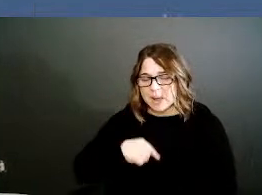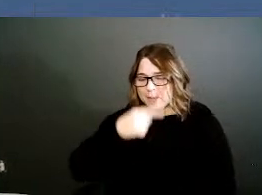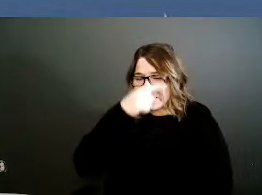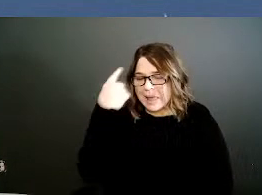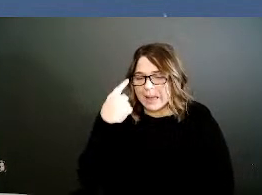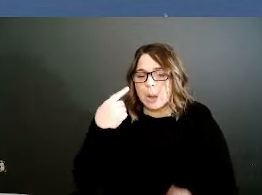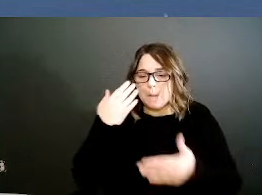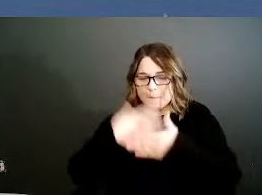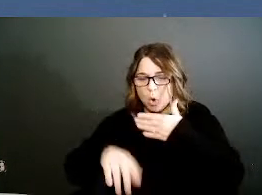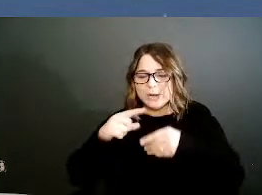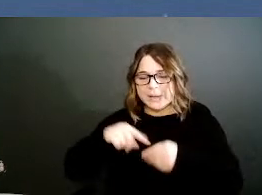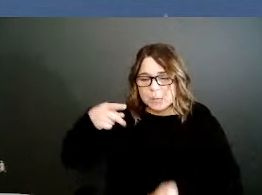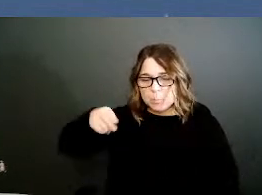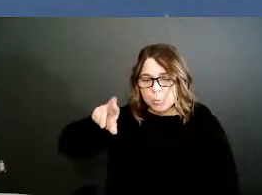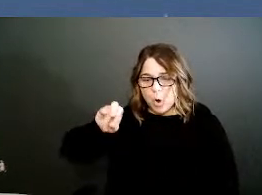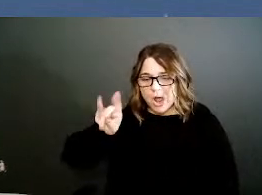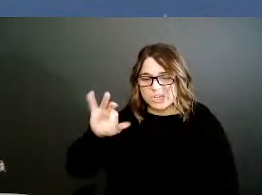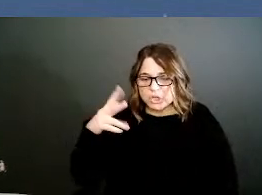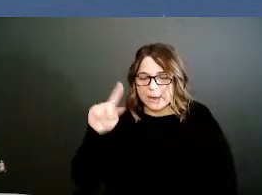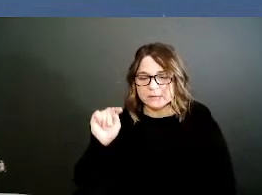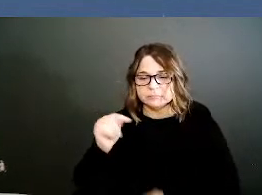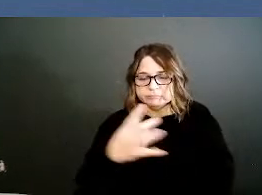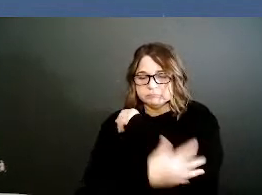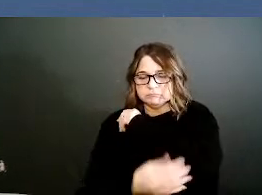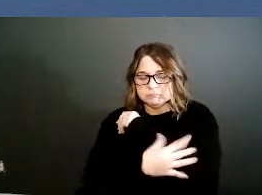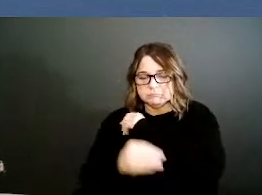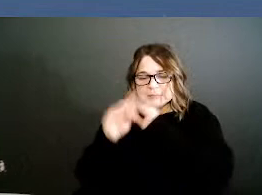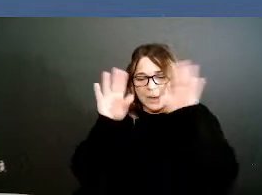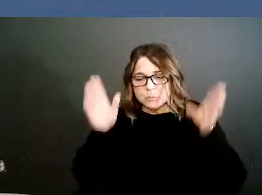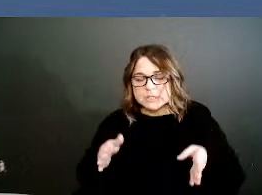AND THERE WAS ALWAYS A CONFLICT. I NEVER WANTED TROUBLE. I WASN'T BORN LOOKING FOR TROUBLE.